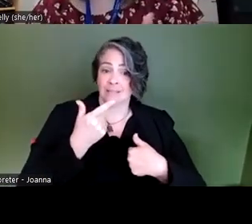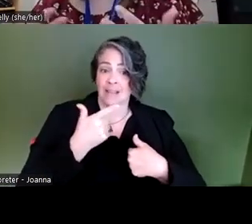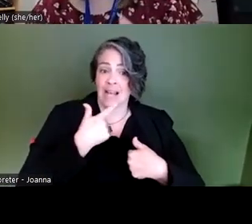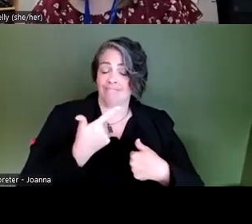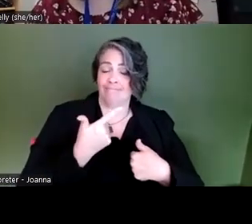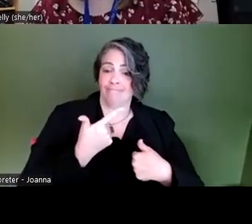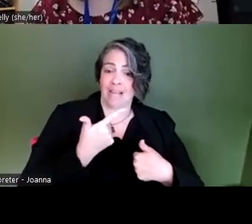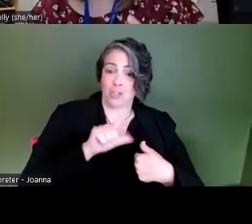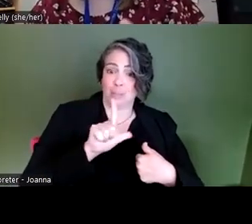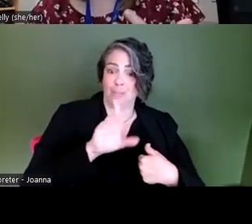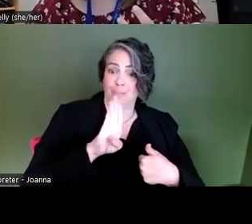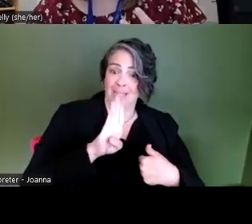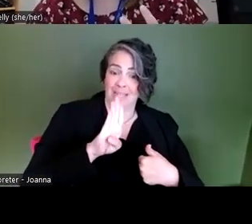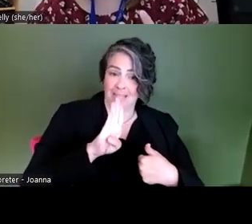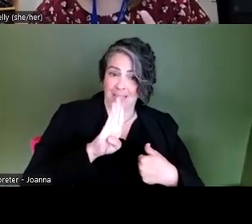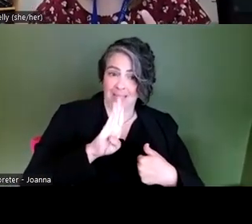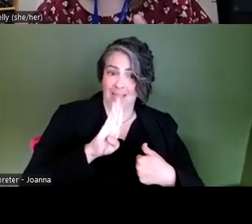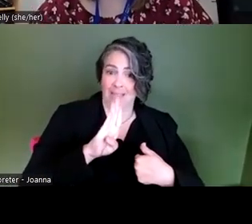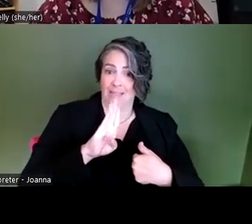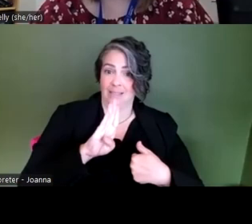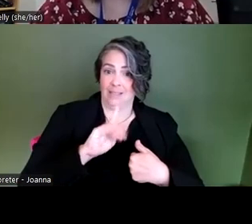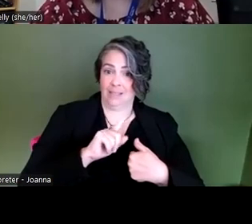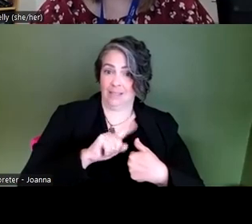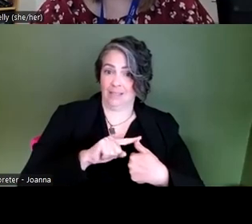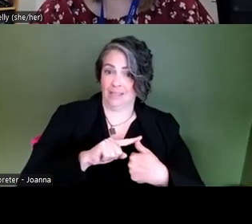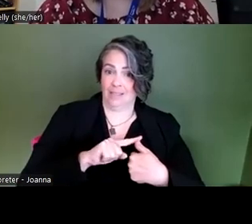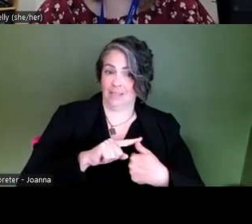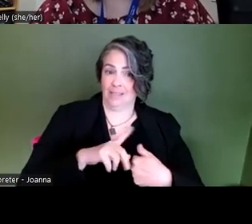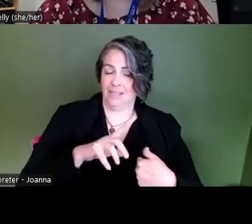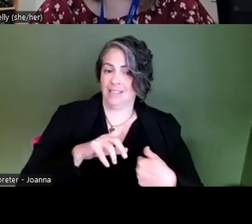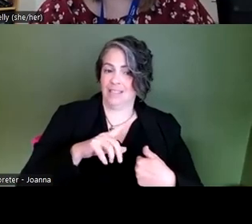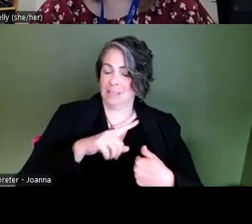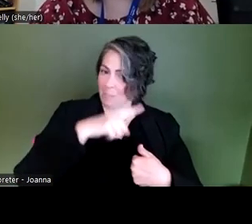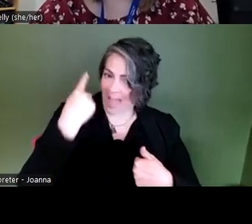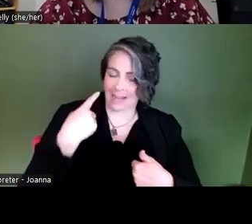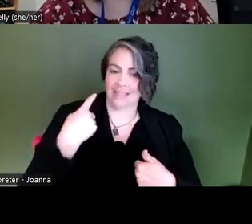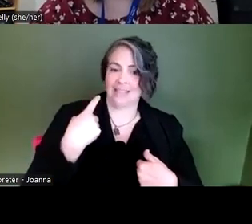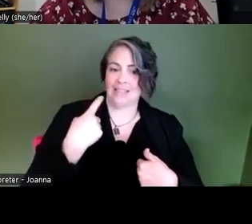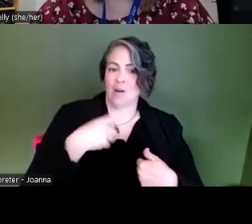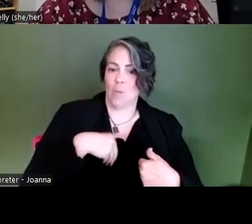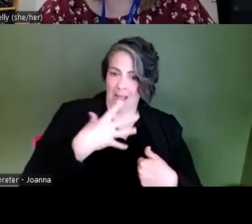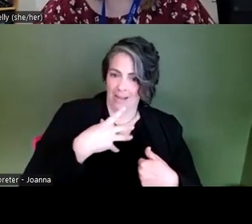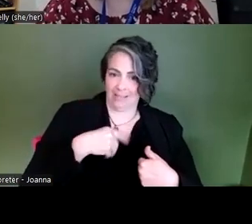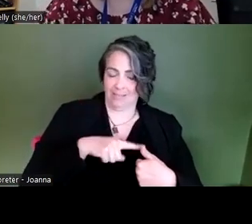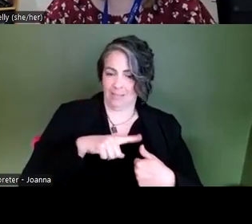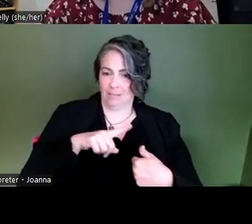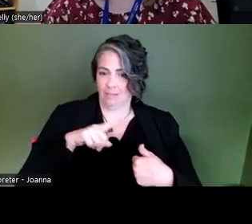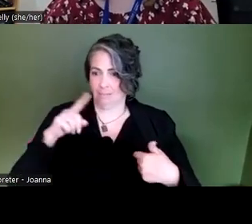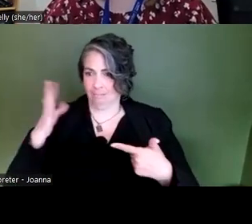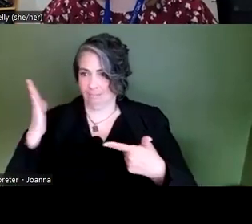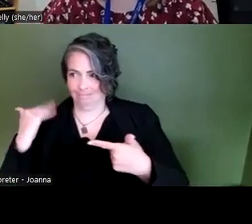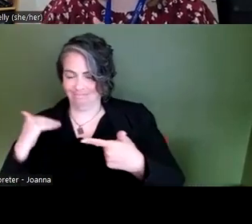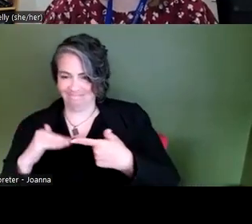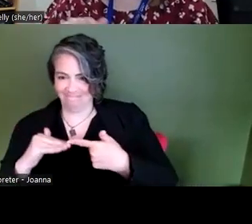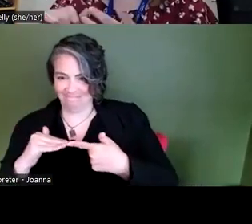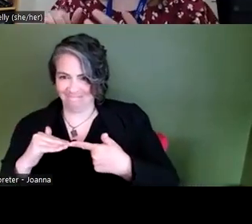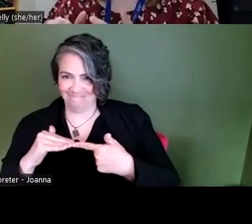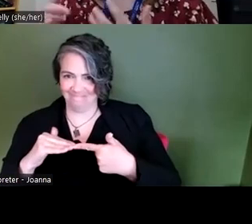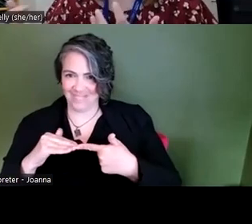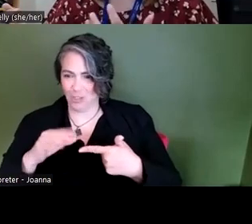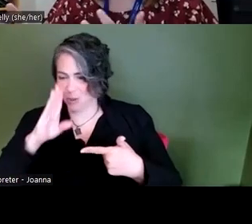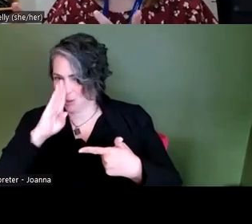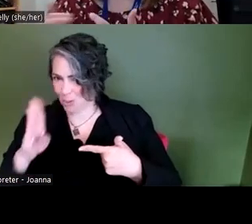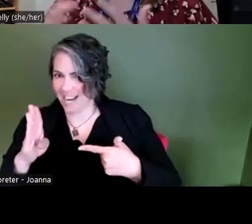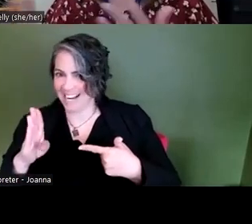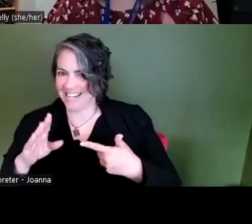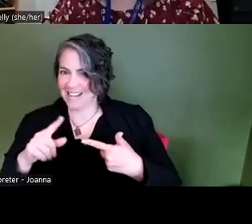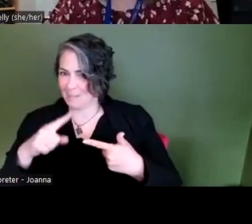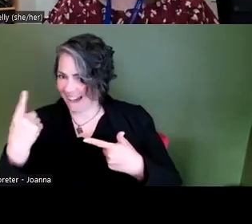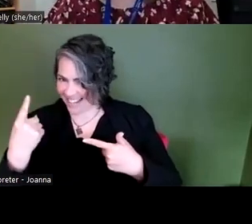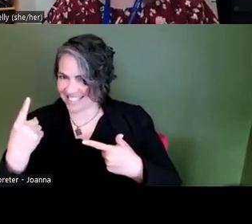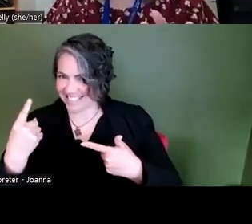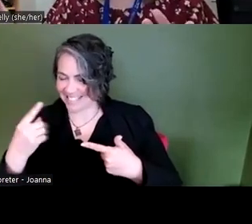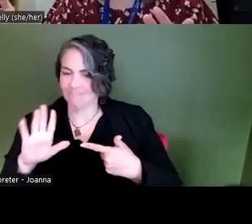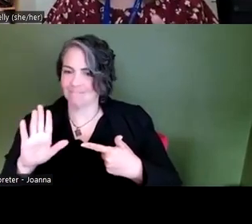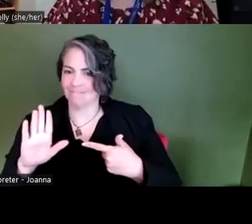they are also lesbian, gay, or bisexual. So I'll say that again. So among all adults, the groups